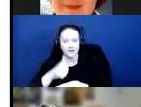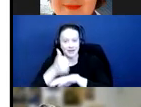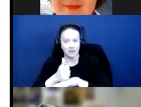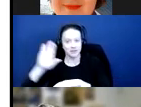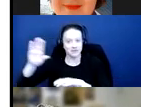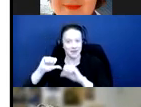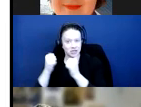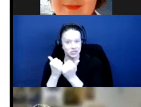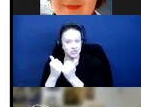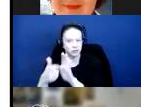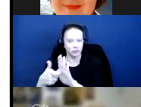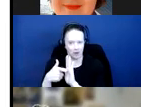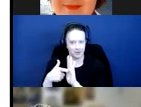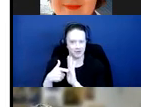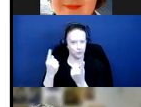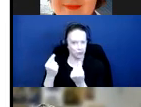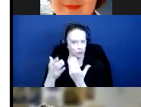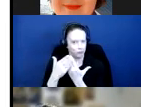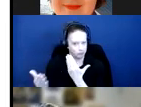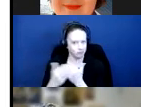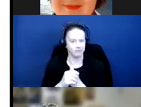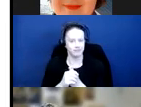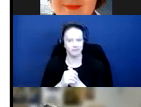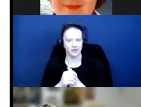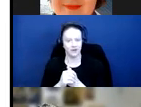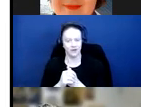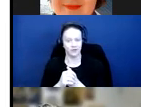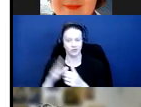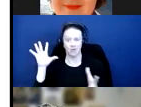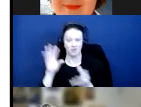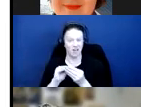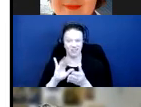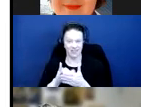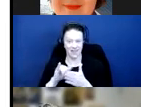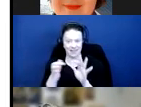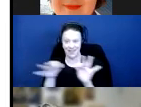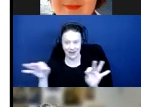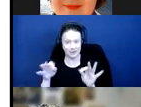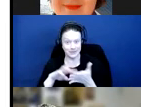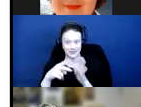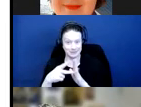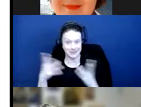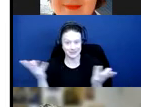And so, all of that language basically means that